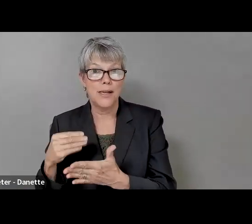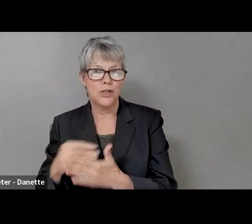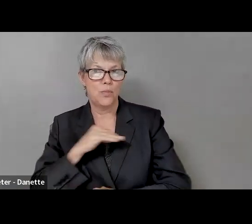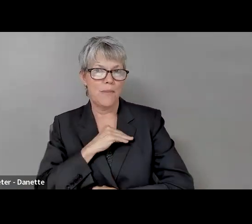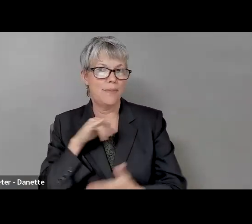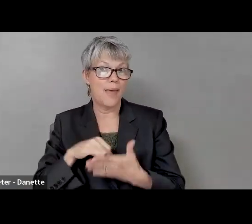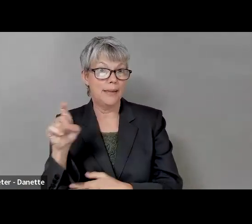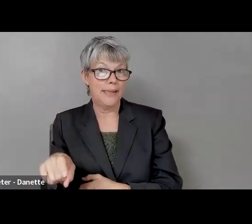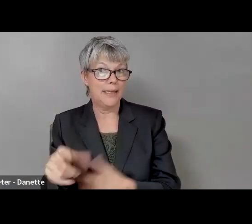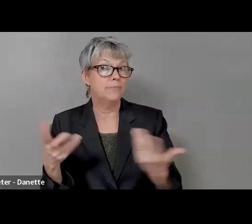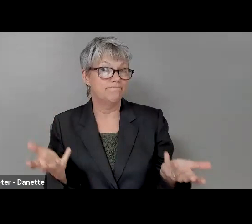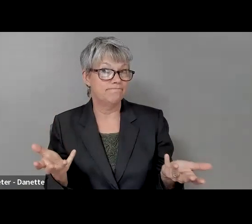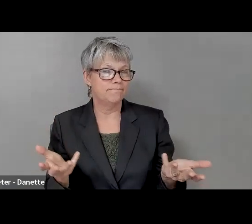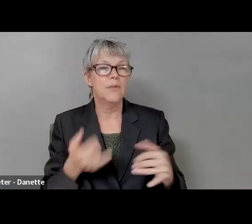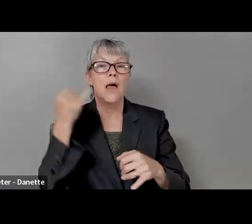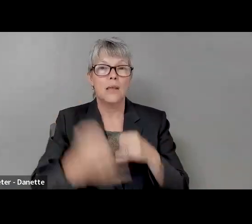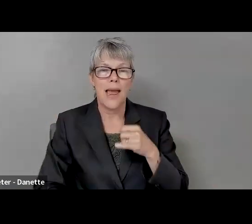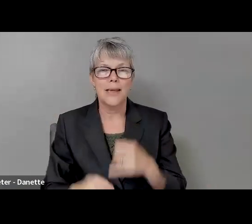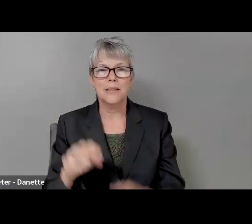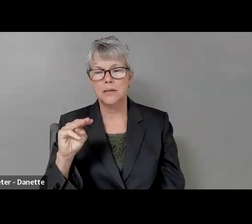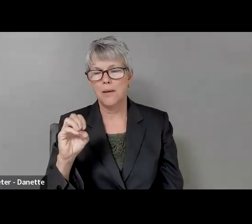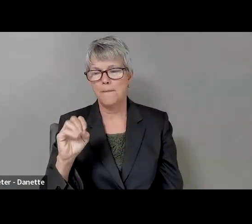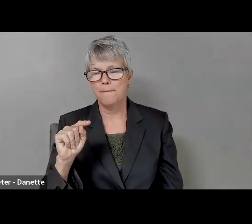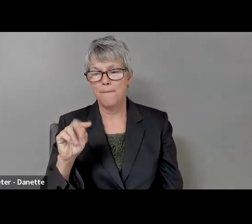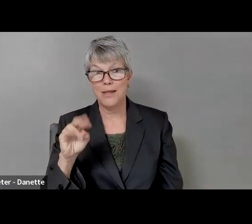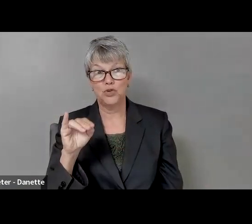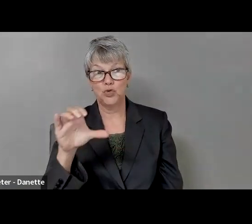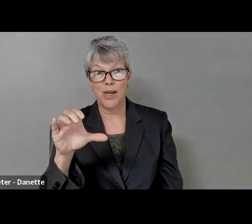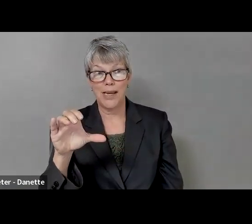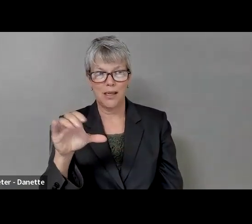Kelly Crosbie (she/her): Here's our last metric it's the busiest slide. I'll tell you the truth